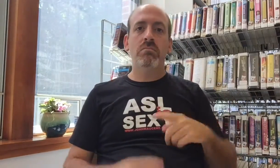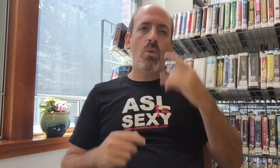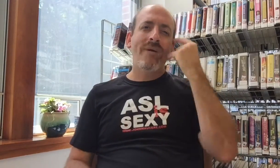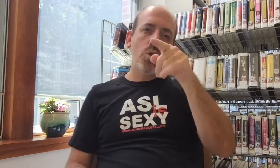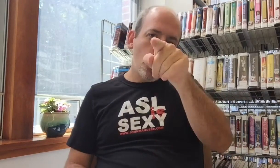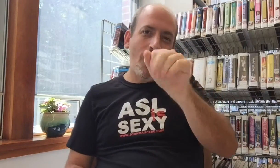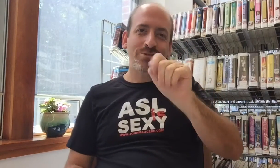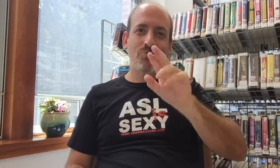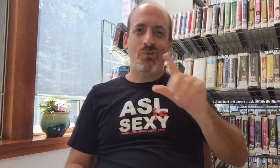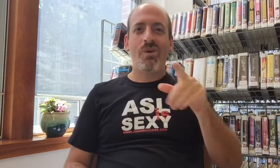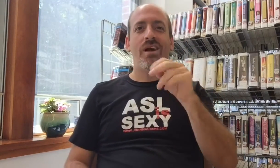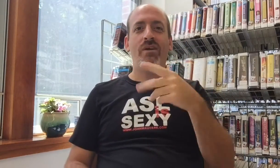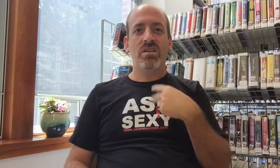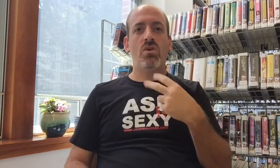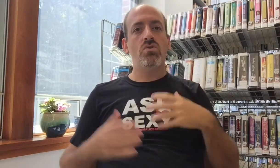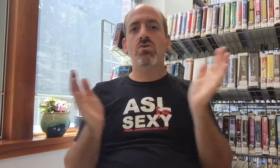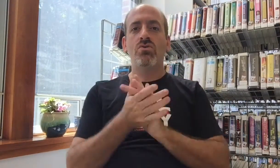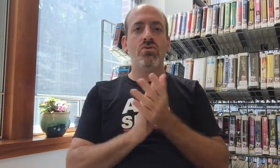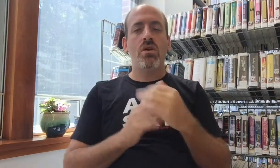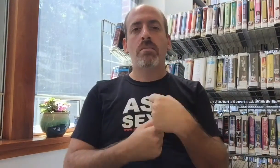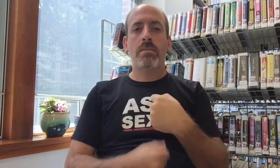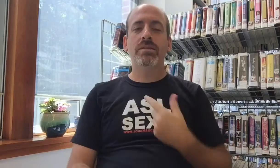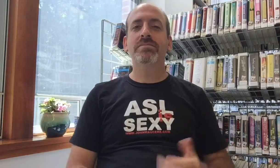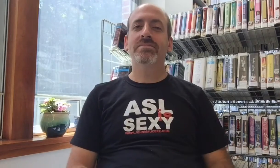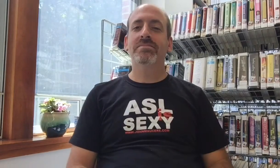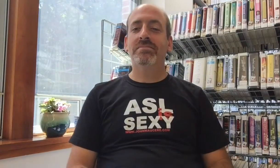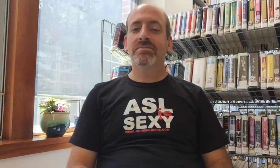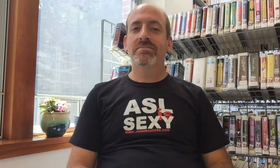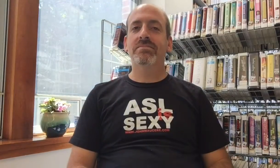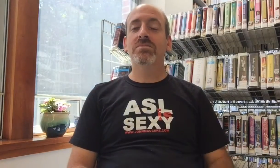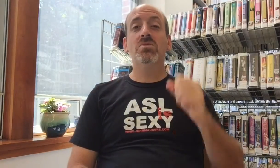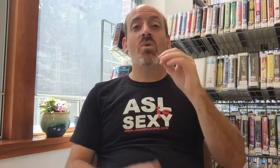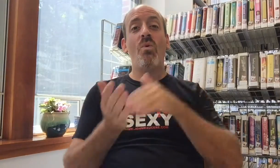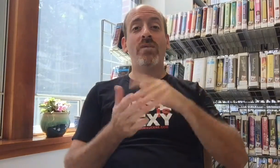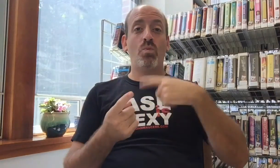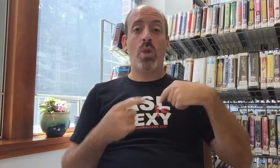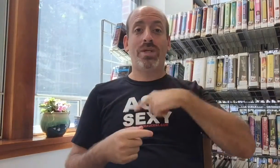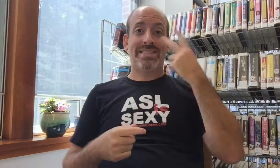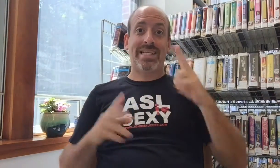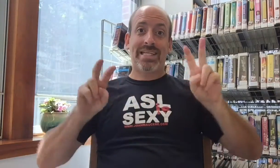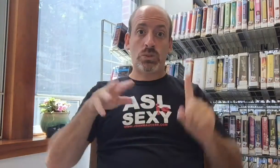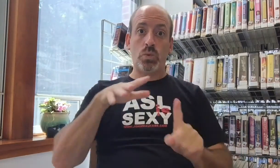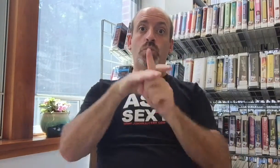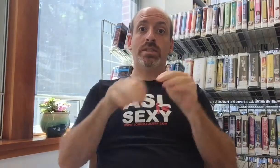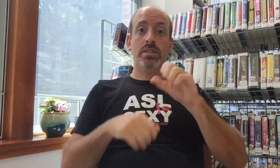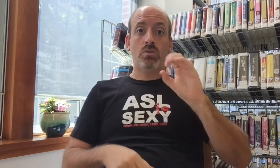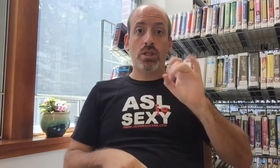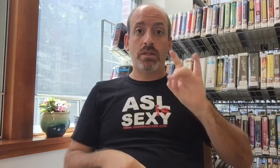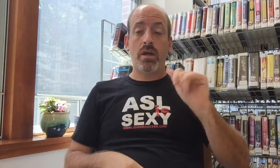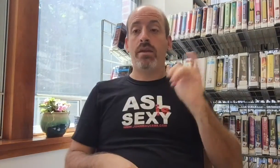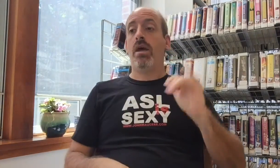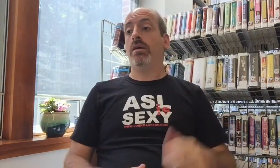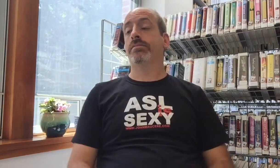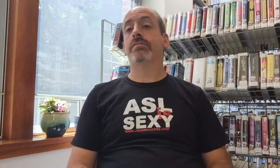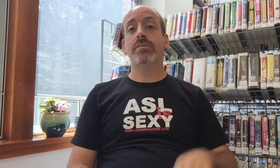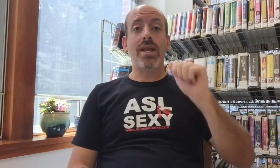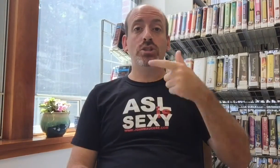What if you are really a troll? You may find this a good way to provoke you to troll me. So, often, when we do see any issues showing up, up in social media. For instance,